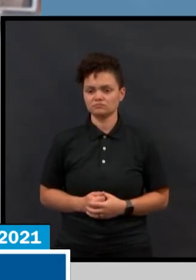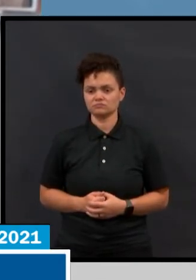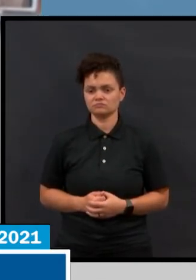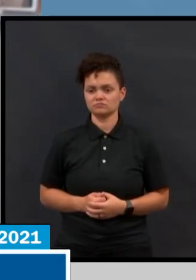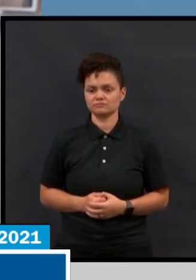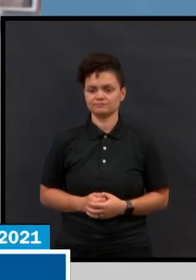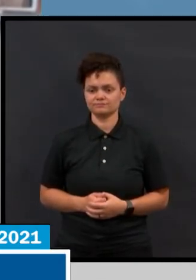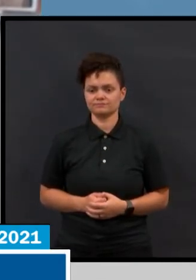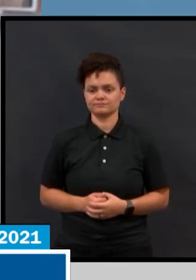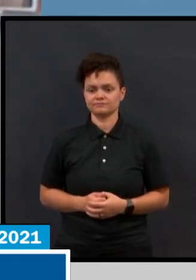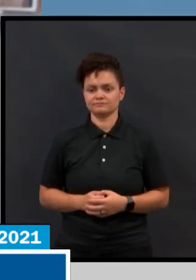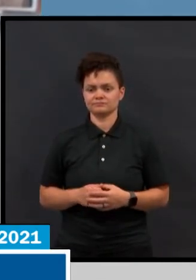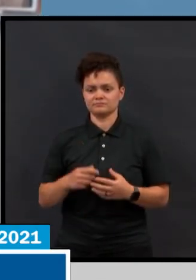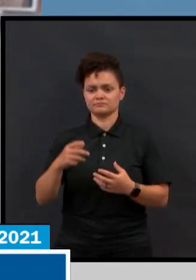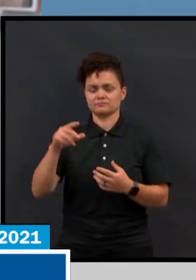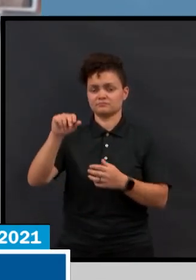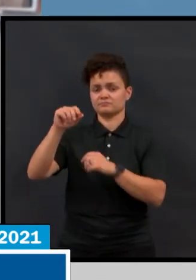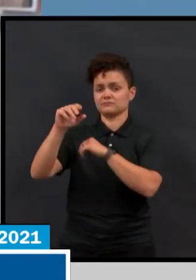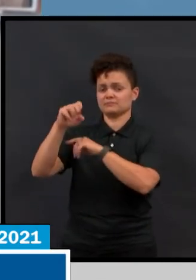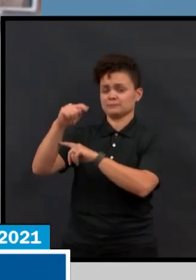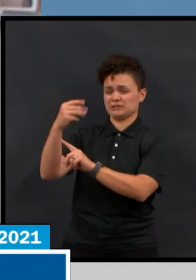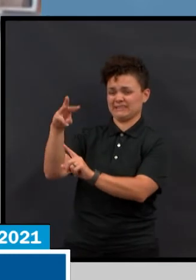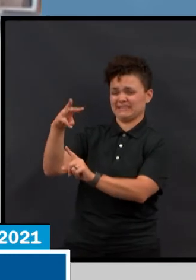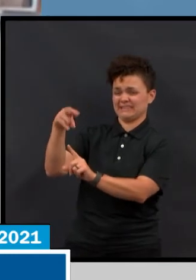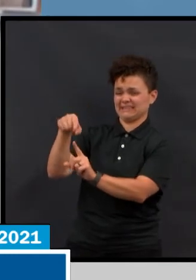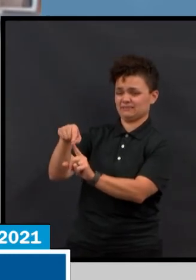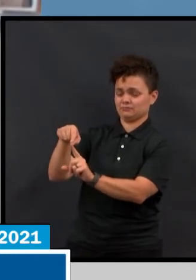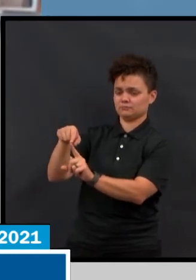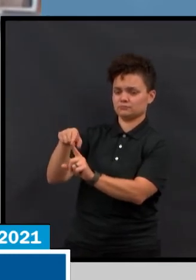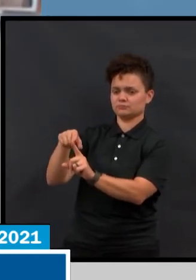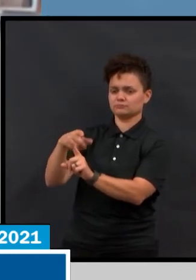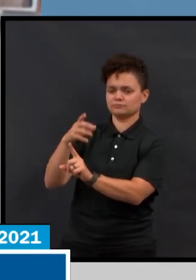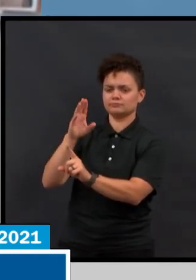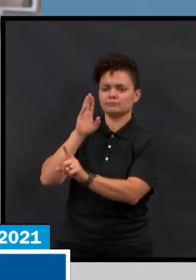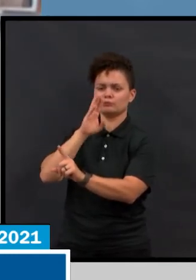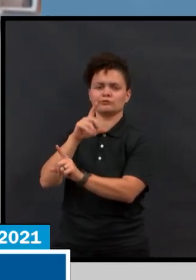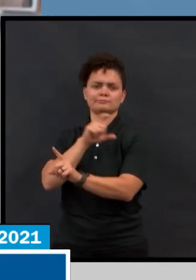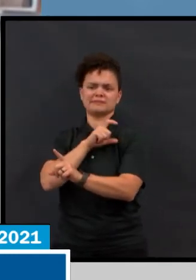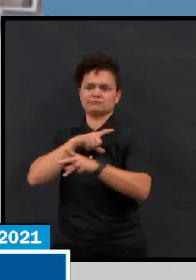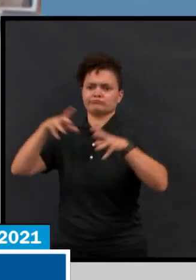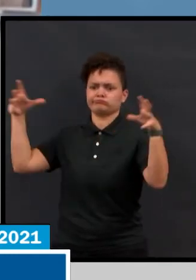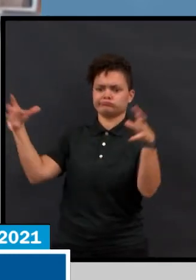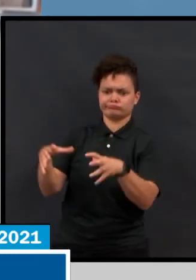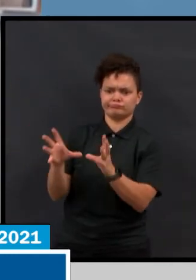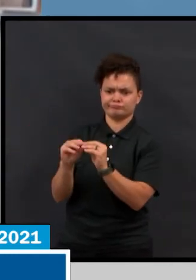we're going to have another commander's meeting this is where you guys can speak to myself and